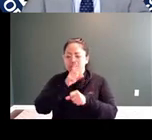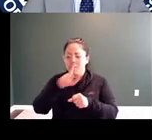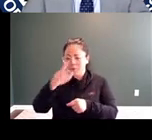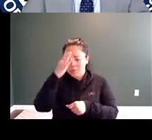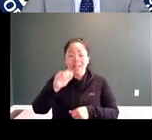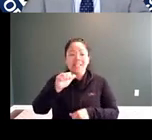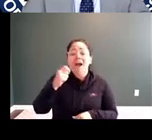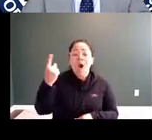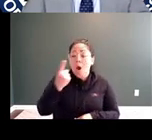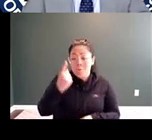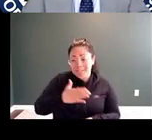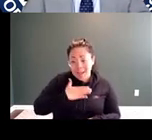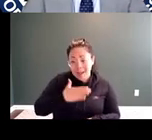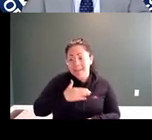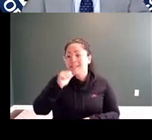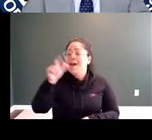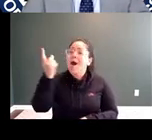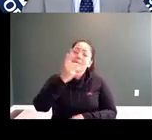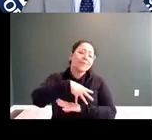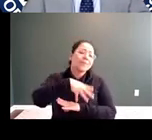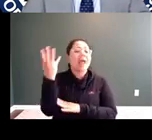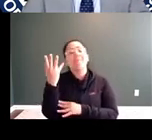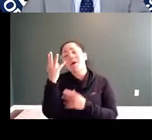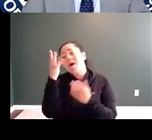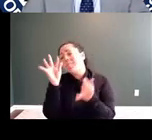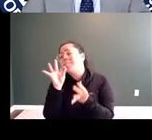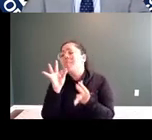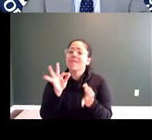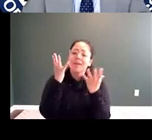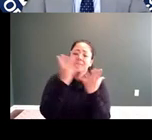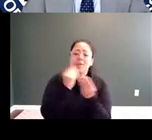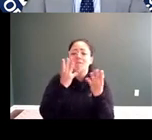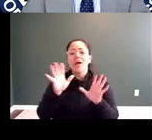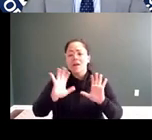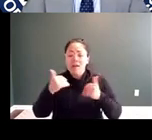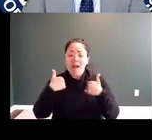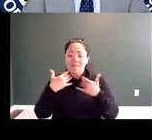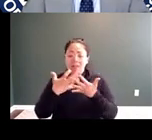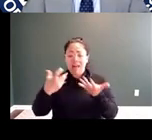It's not always rainbows and unicorns and butterflies. There's been a lot of talk in the culture world